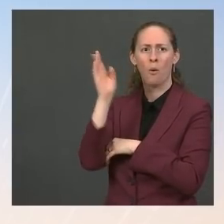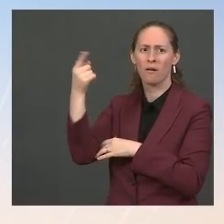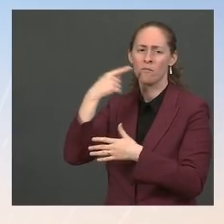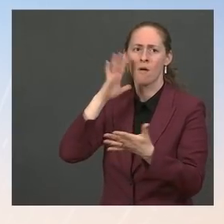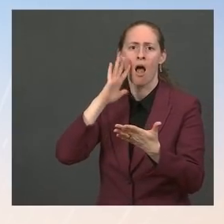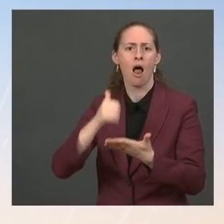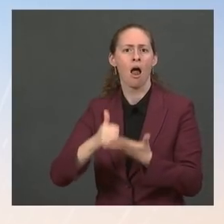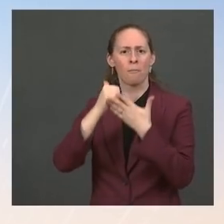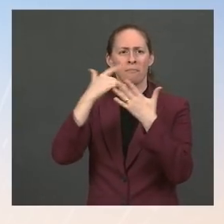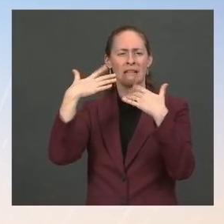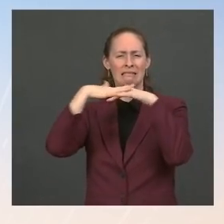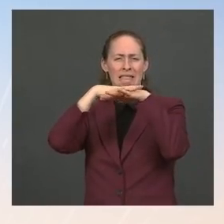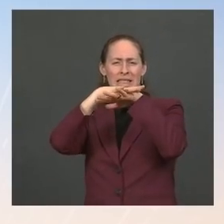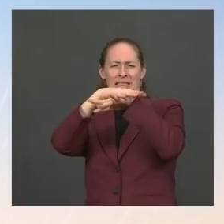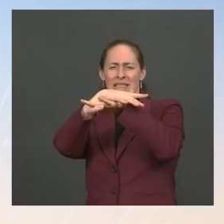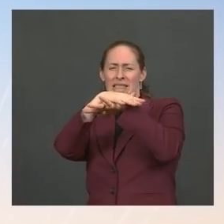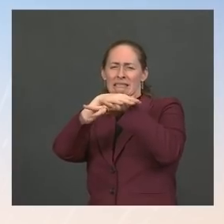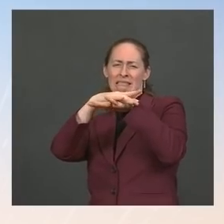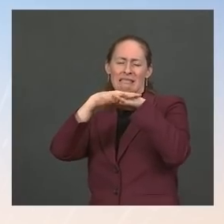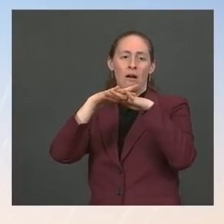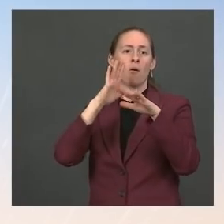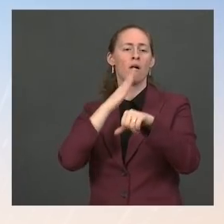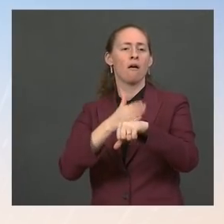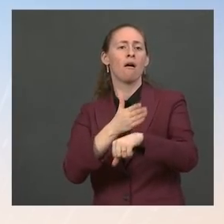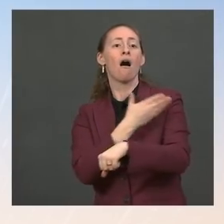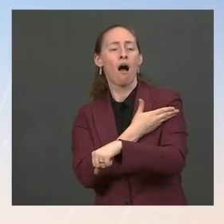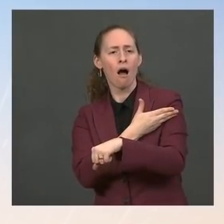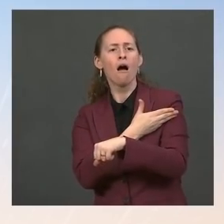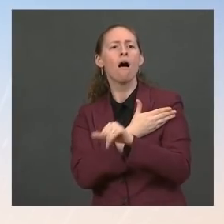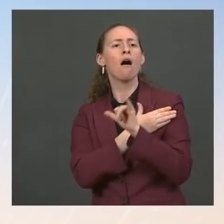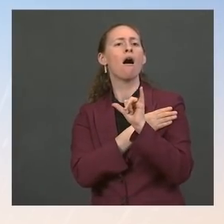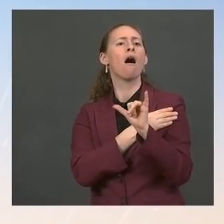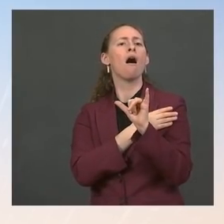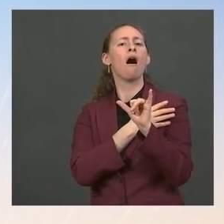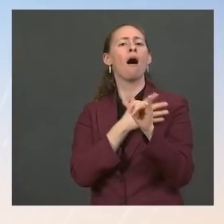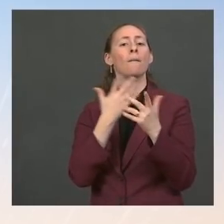will actually have a direct impact on the bottlenecks we're seeing now?